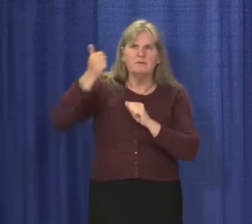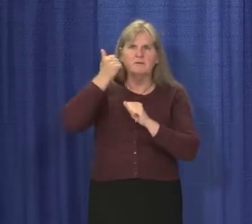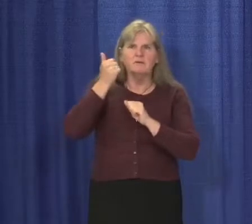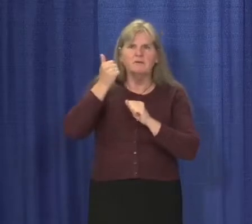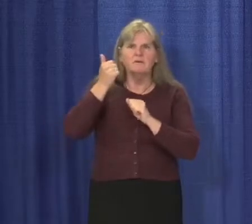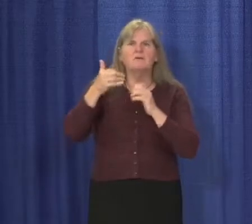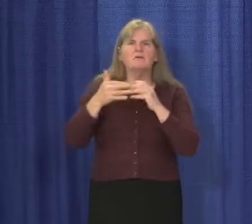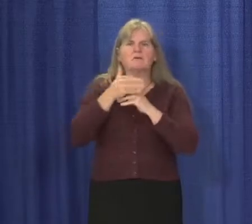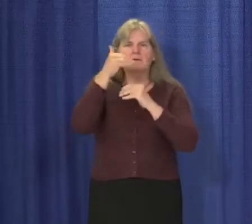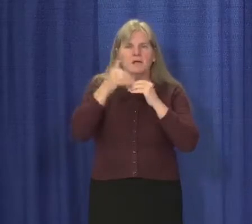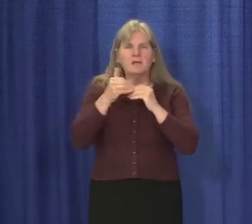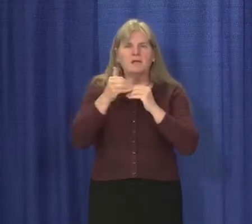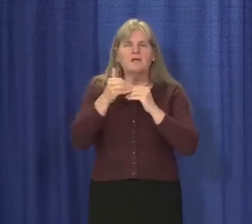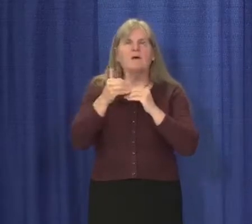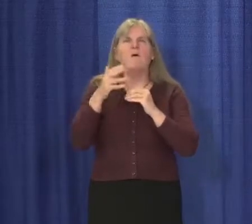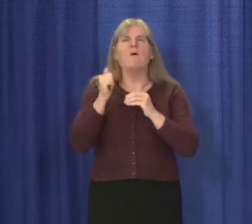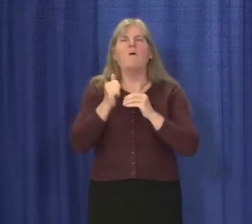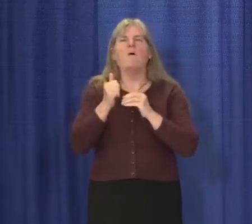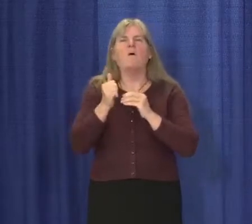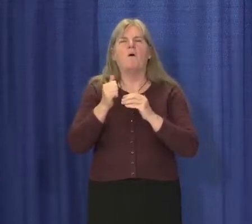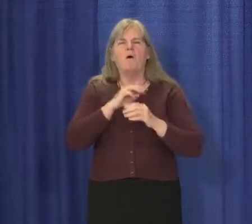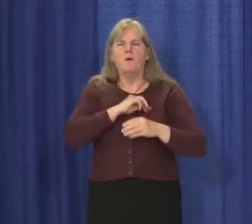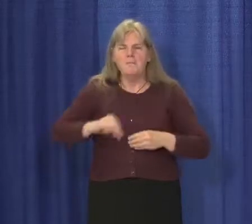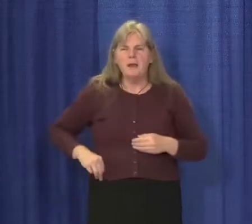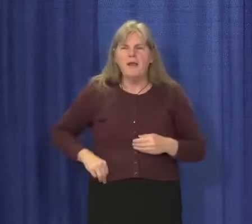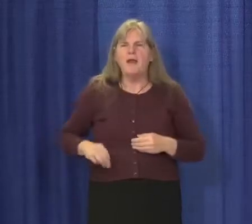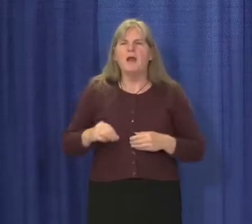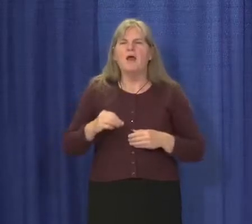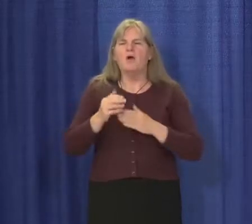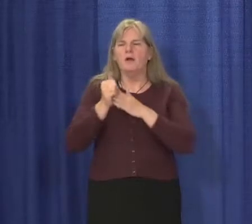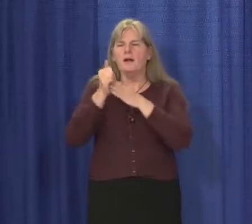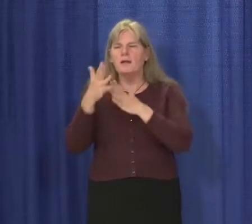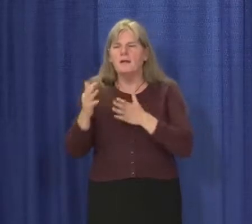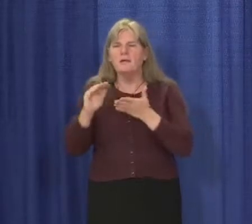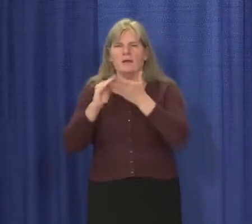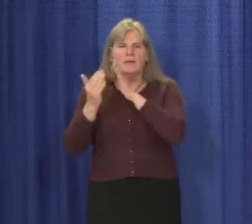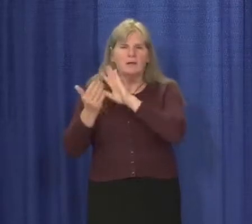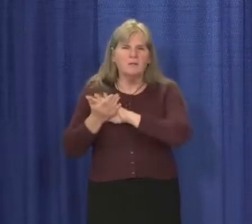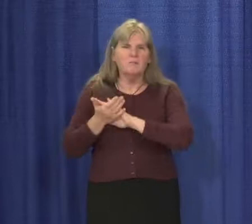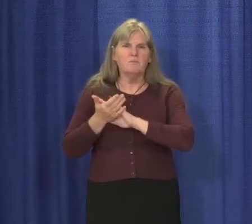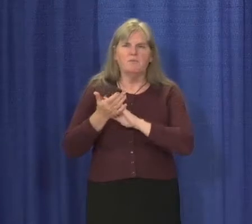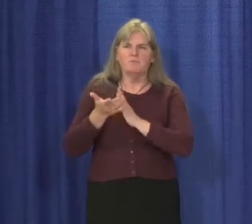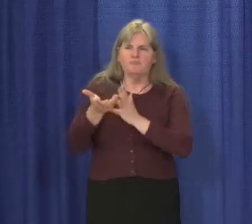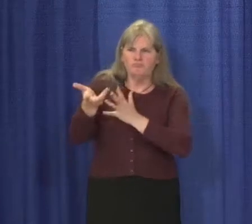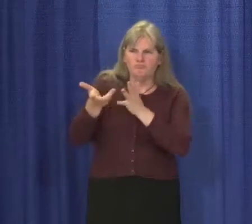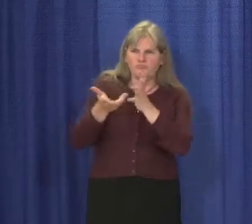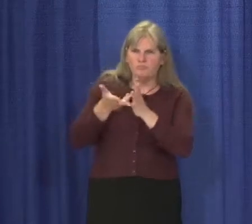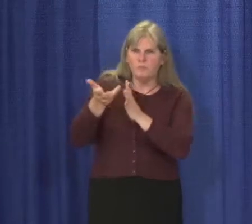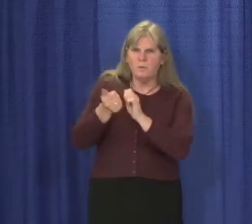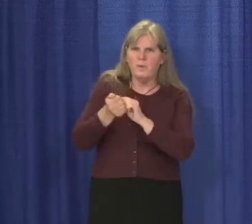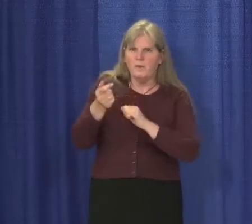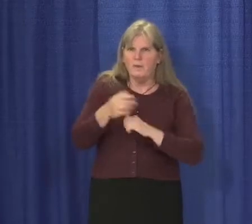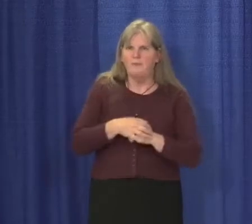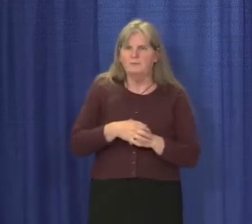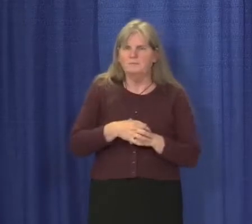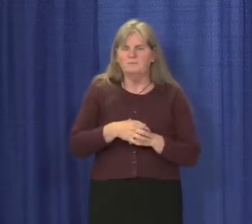and mayors or through chief and Council or through their communication contacts.